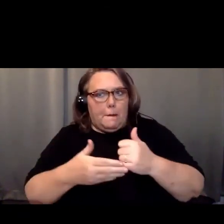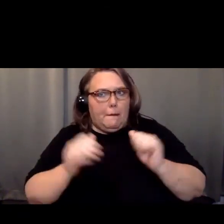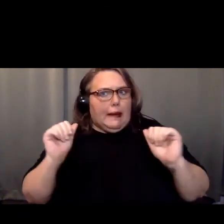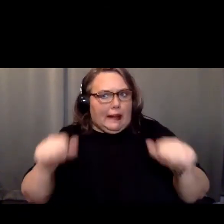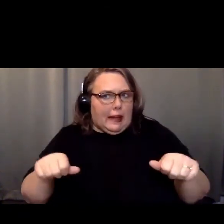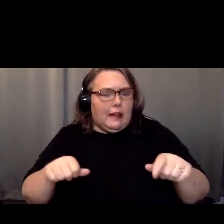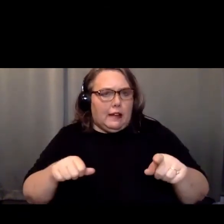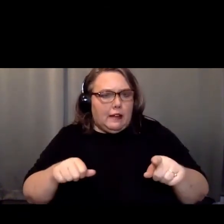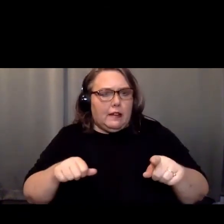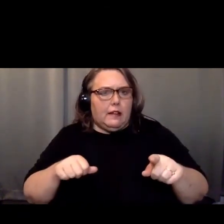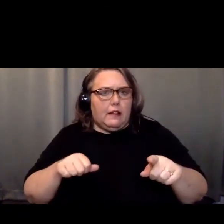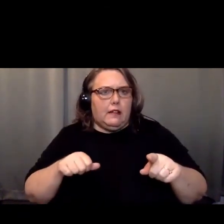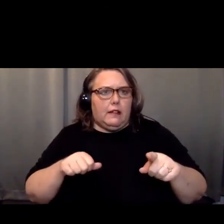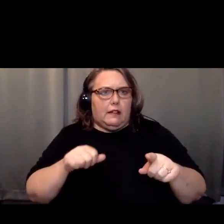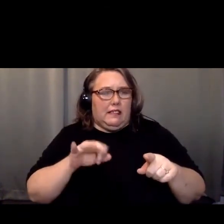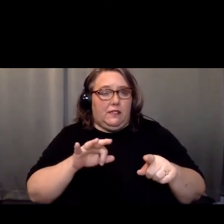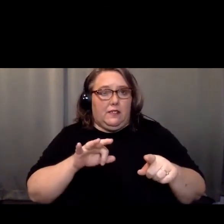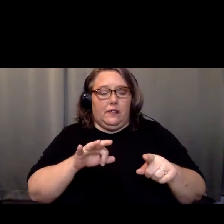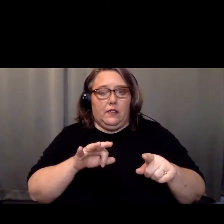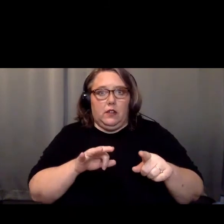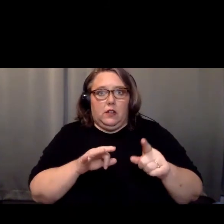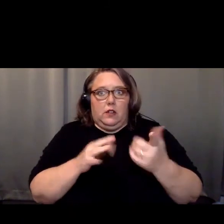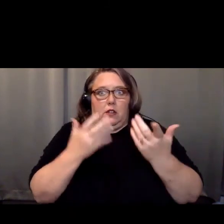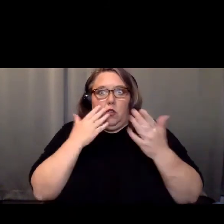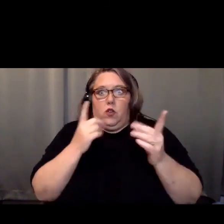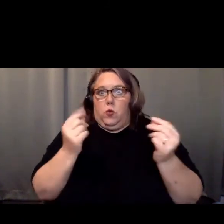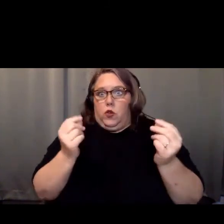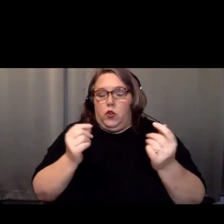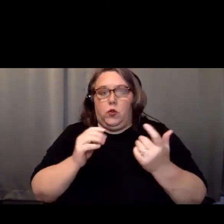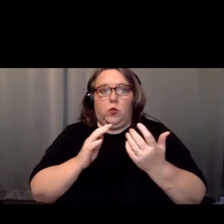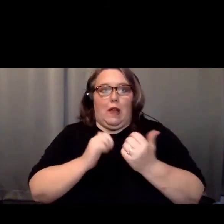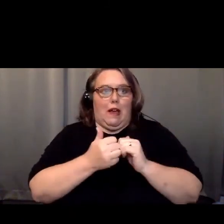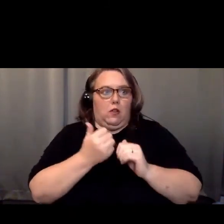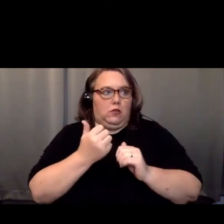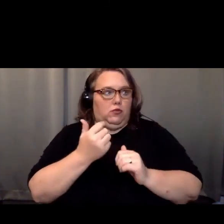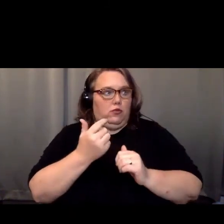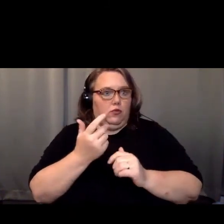fill in any gaps on how to implement the accommodations that are approved.